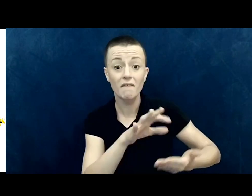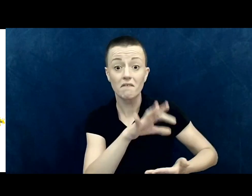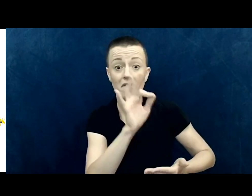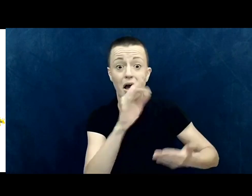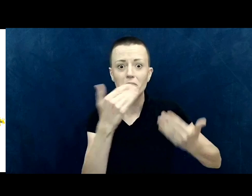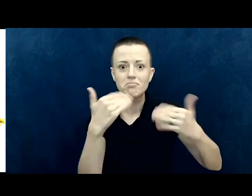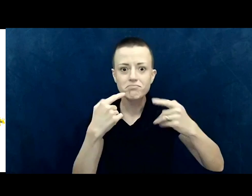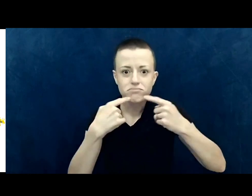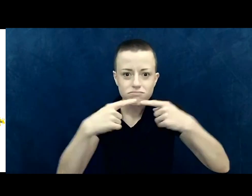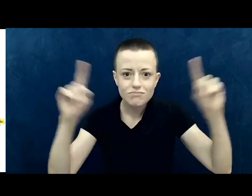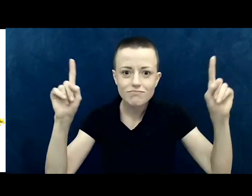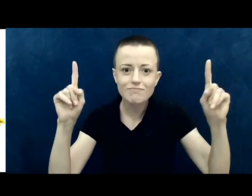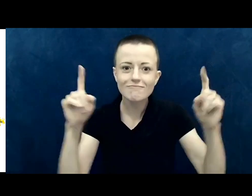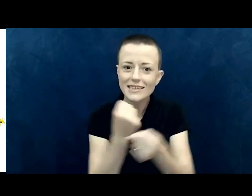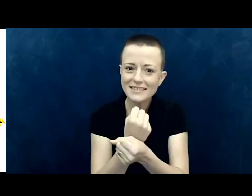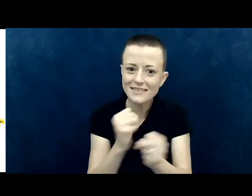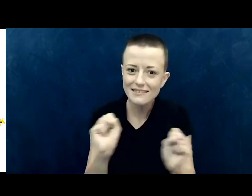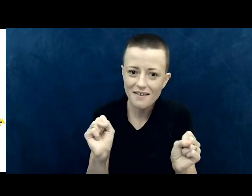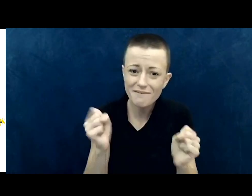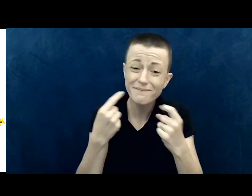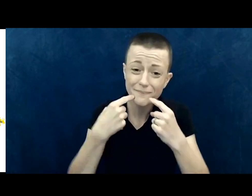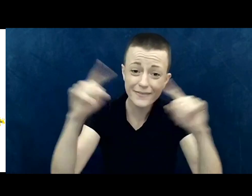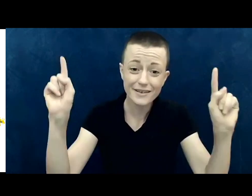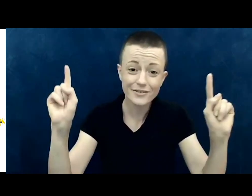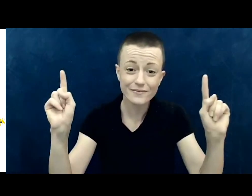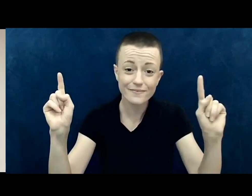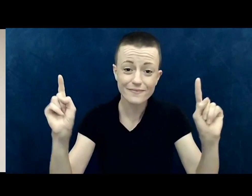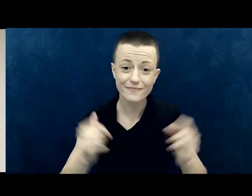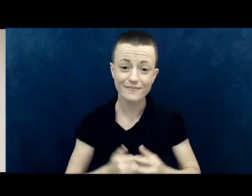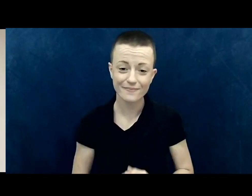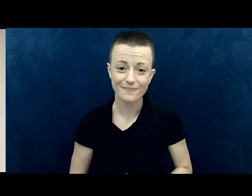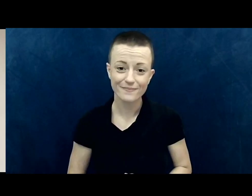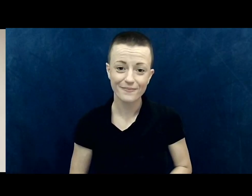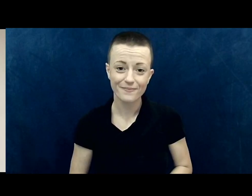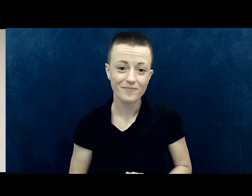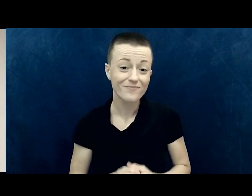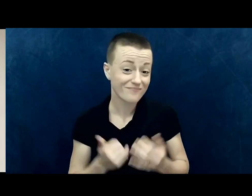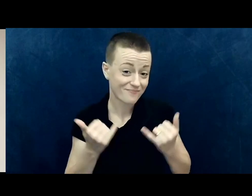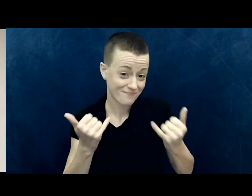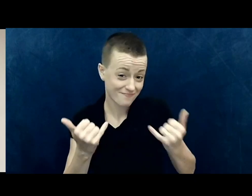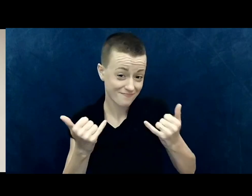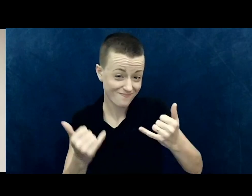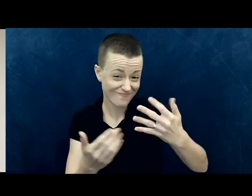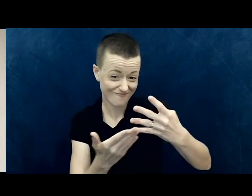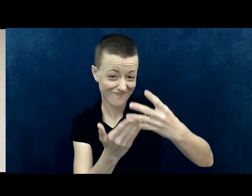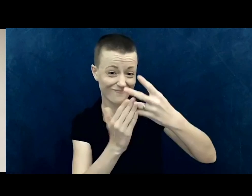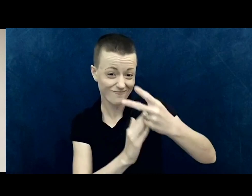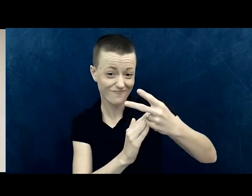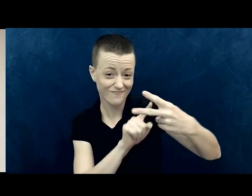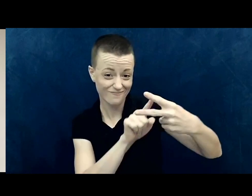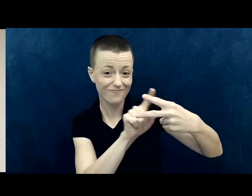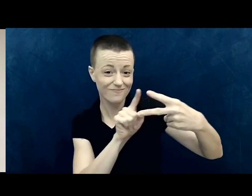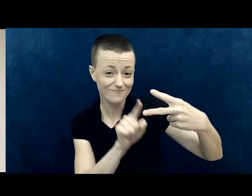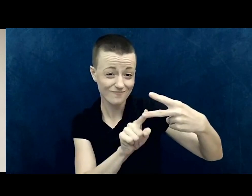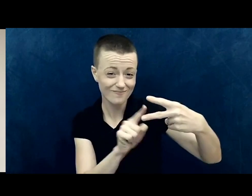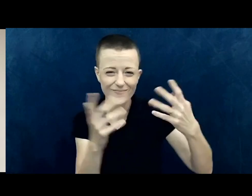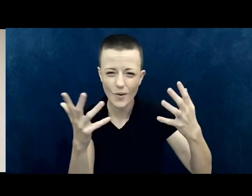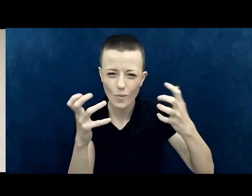to be overwhelmingly safe and effective. Let’s take a deeper dive into the two mRNA COVID-19 vaccines: